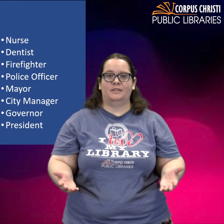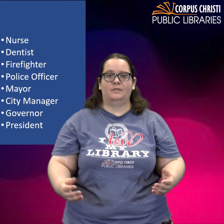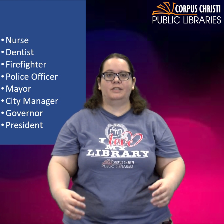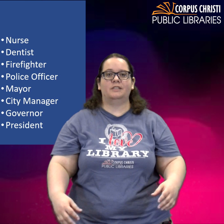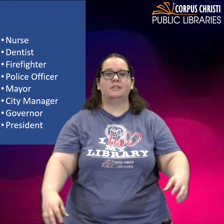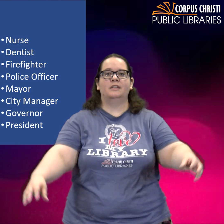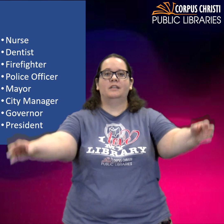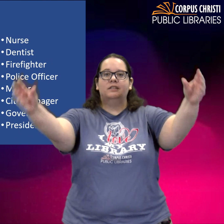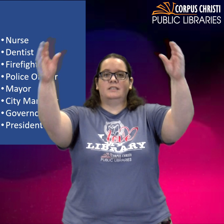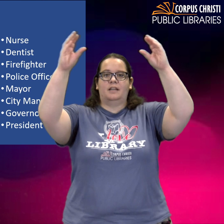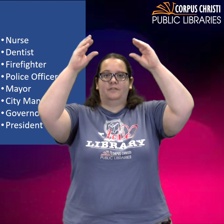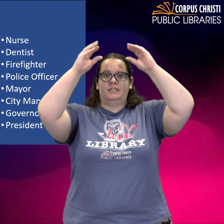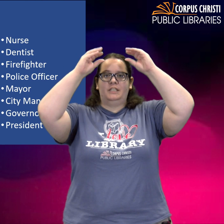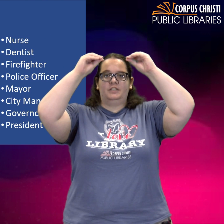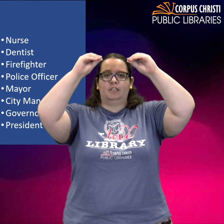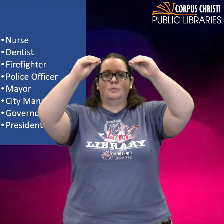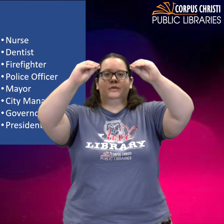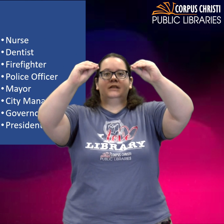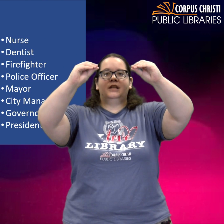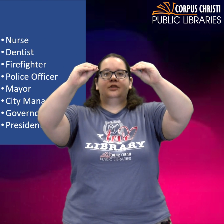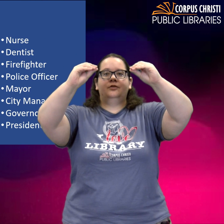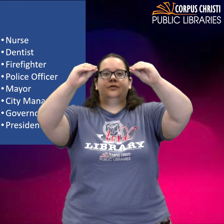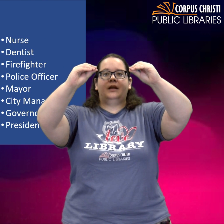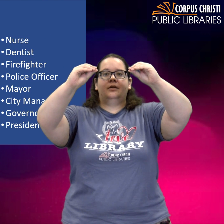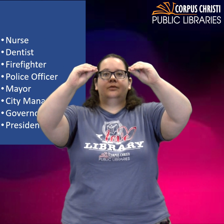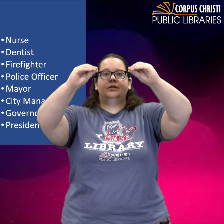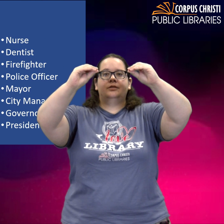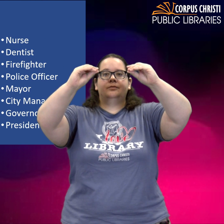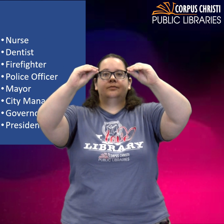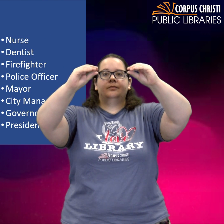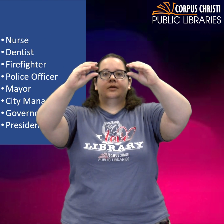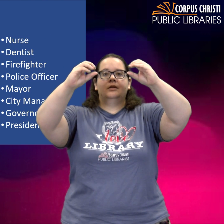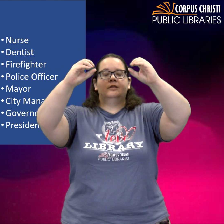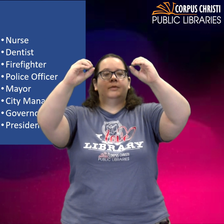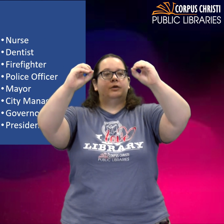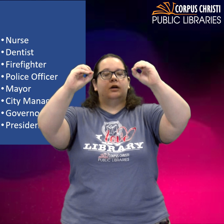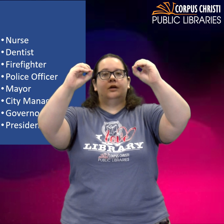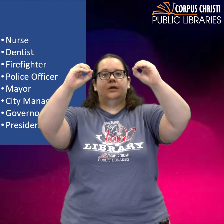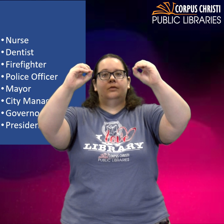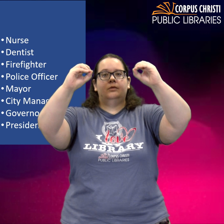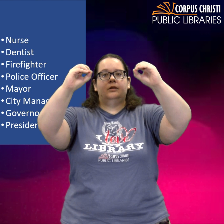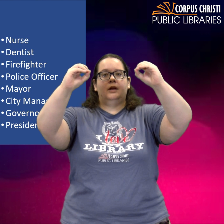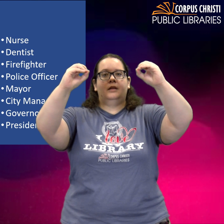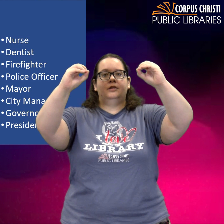of course. The sign for teach is we're going to take two flat O's, so remember our O and then